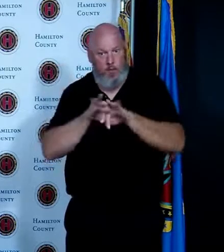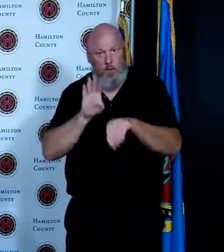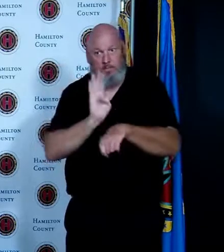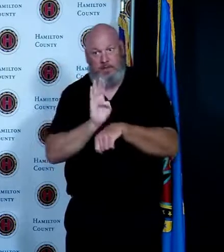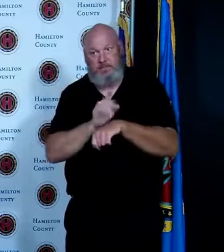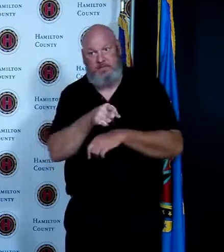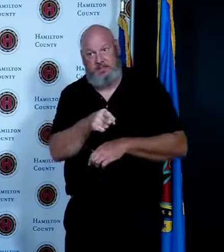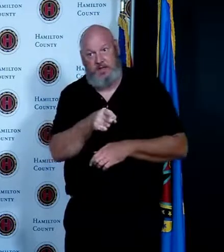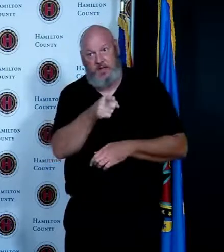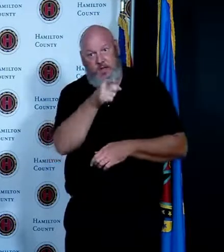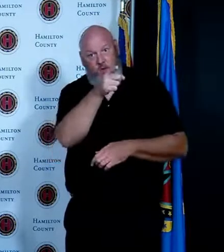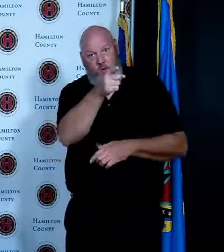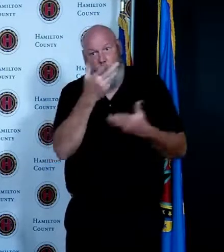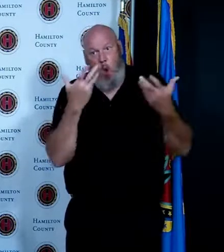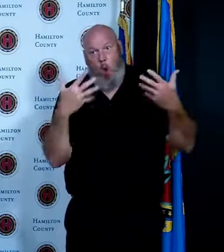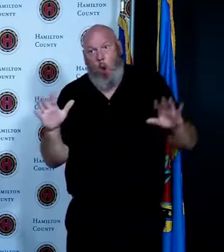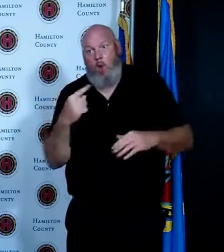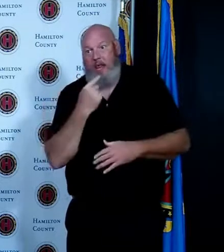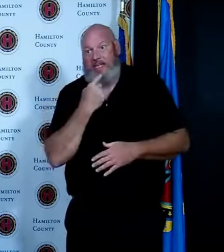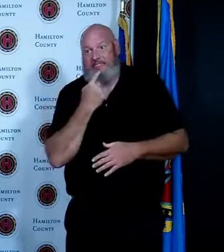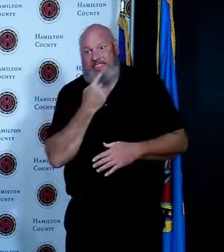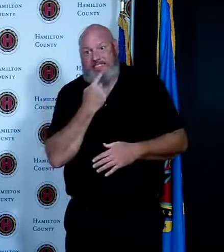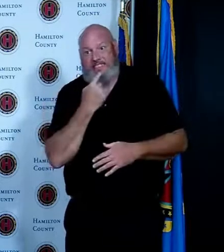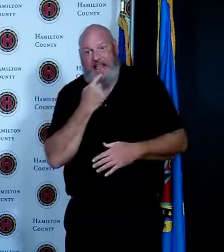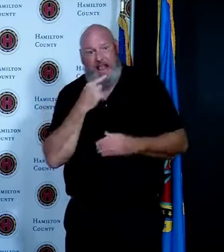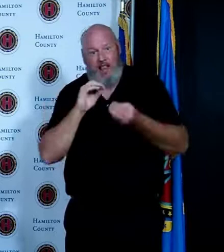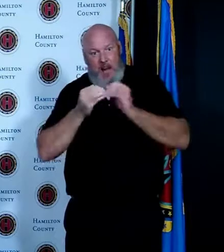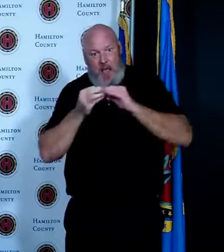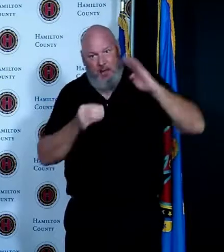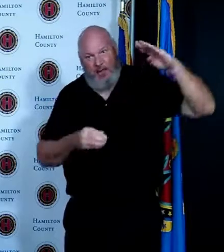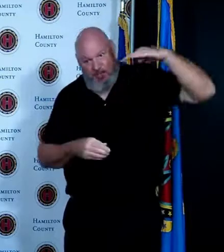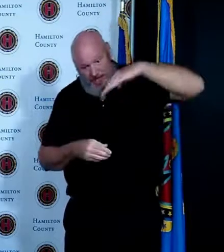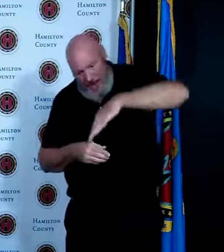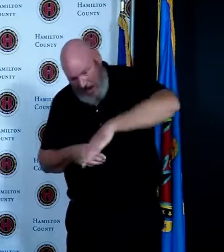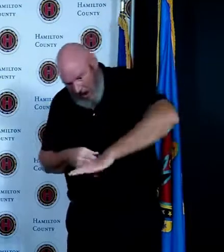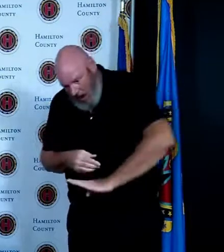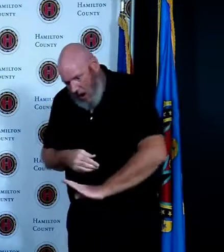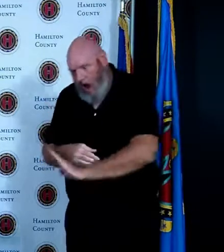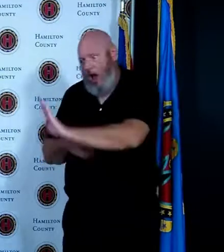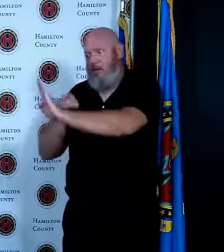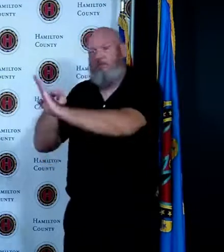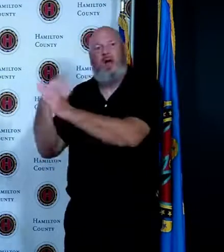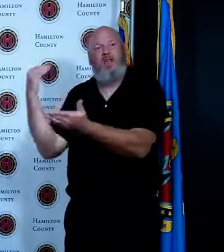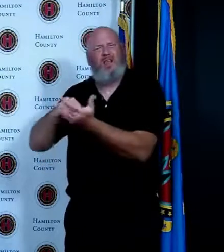wrong direction you worried about hospitalizations go up going up how how